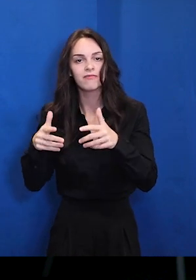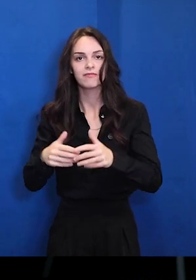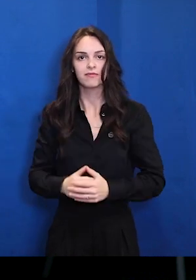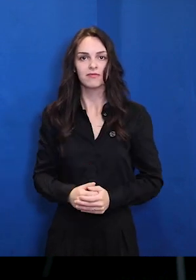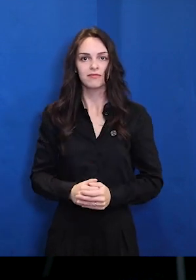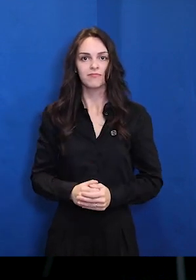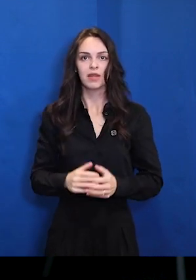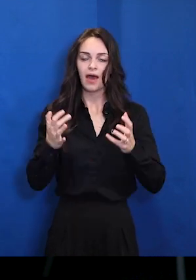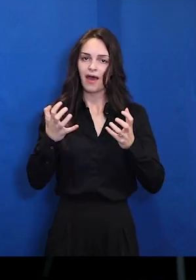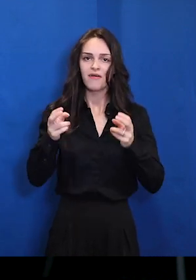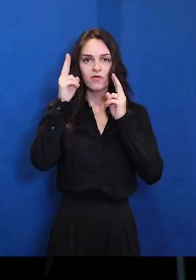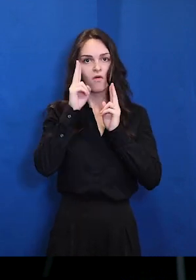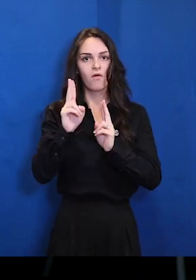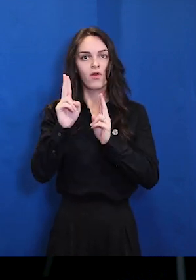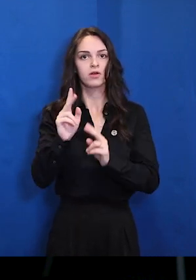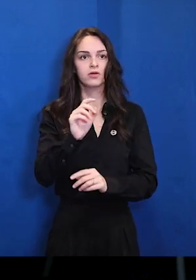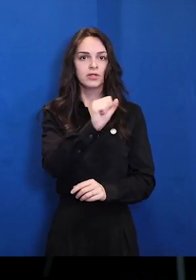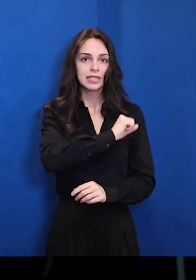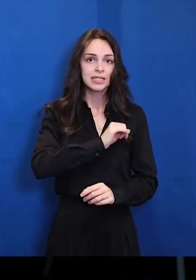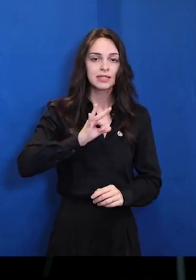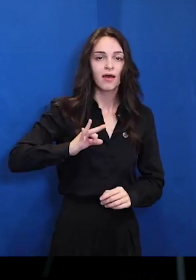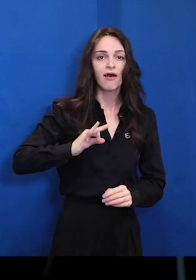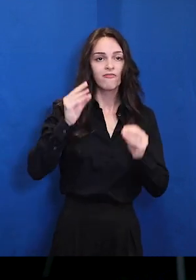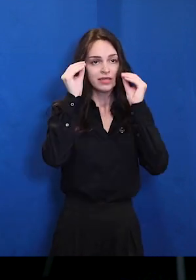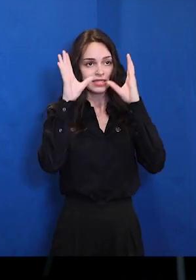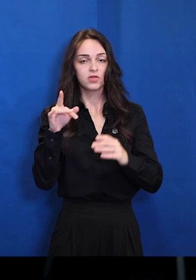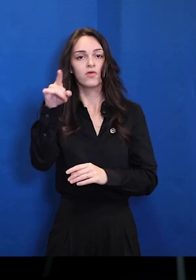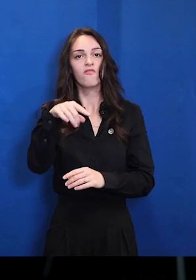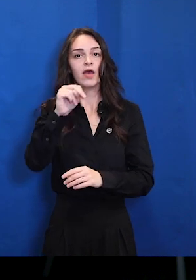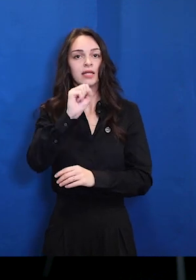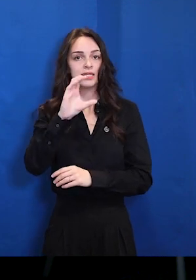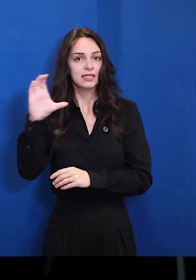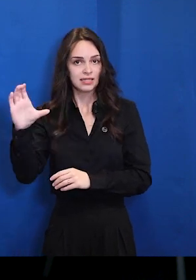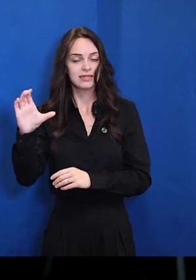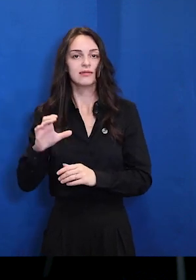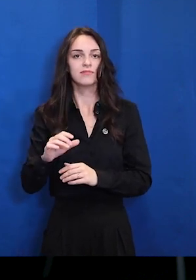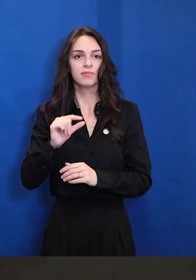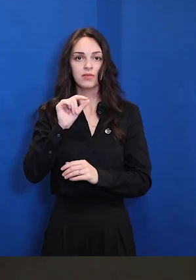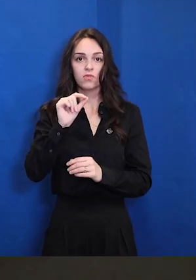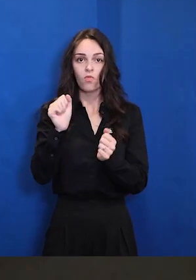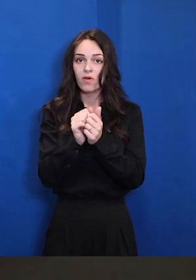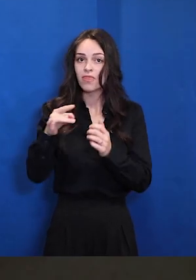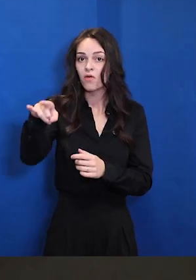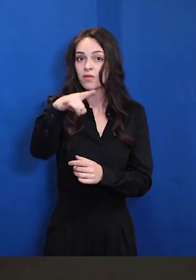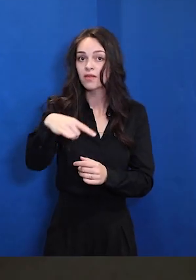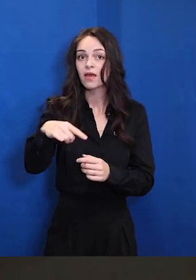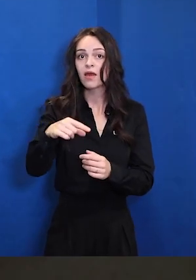I would be remiss in neglecting to pay tribute to the faculty and staff at the NSCC. We wouldn't be graduating today